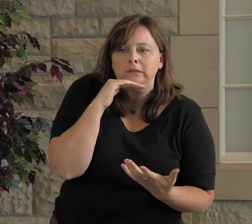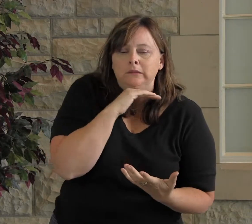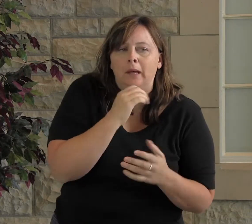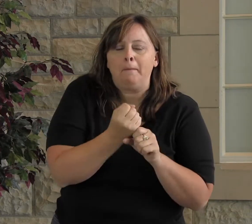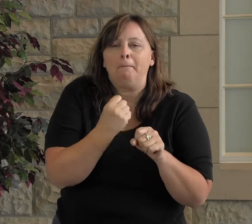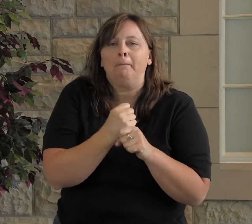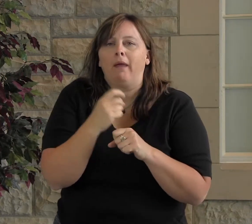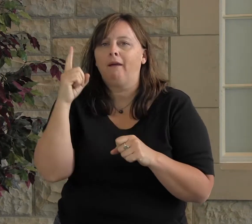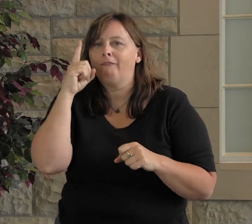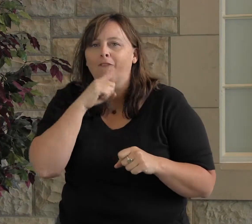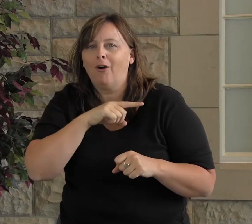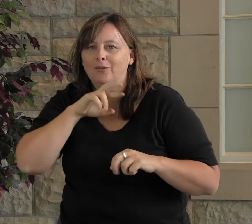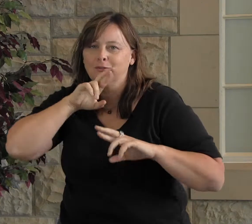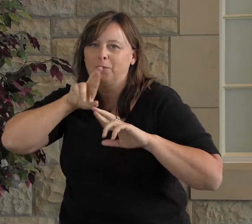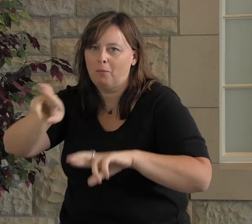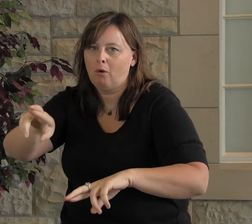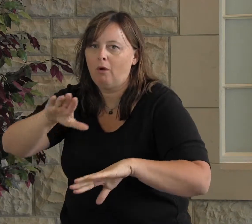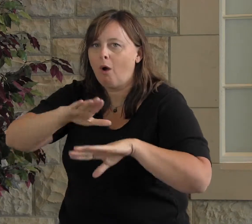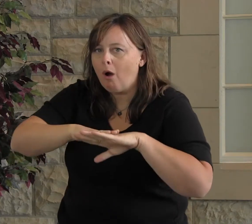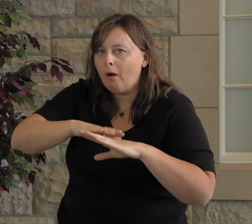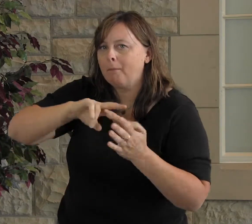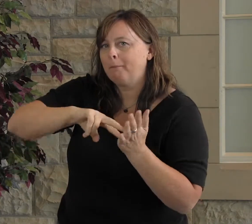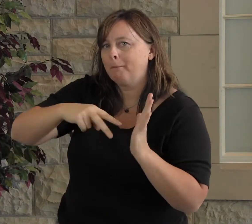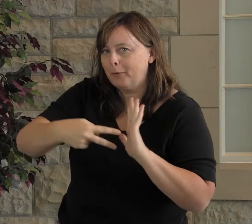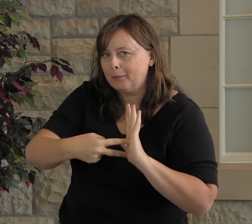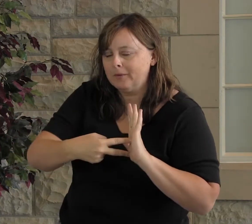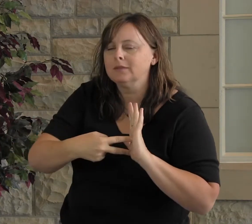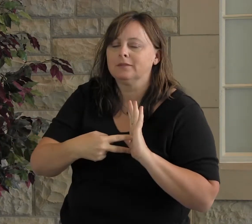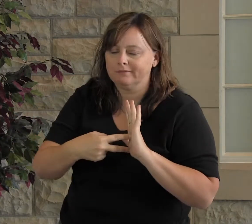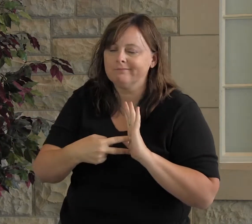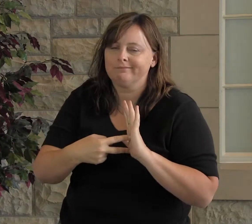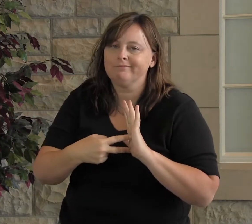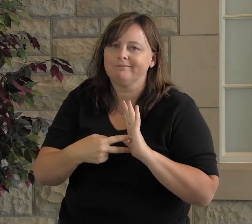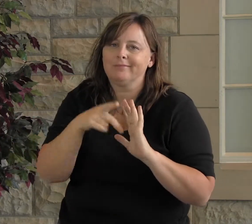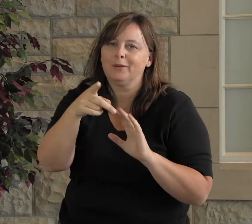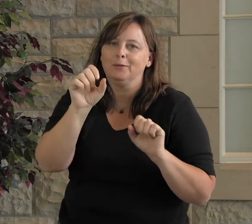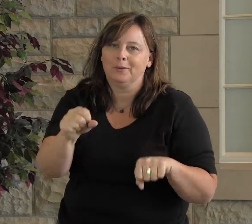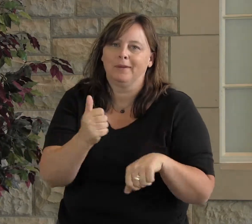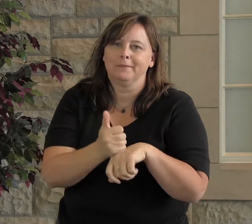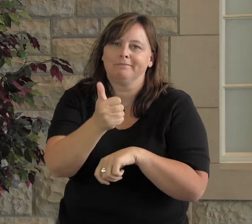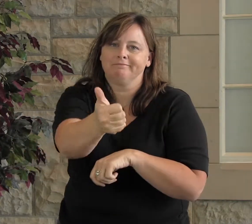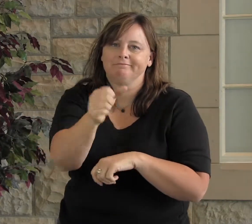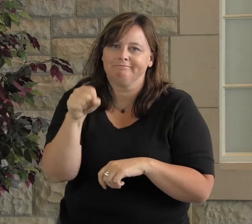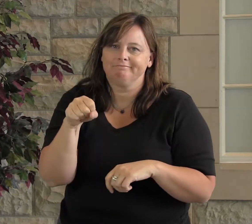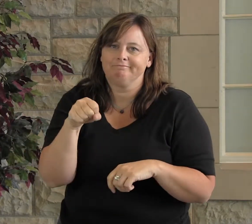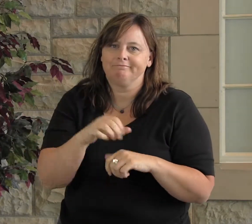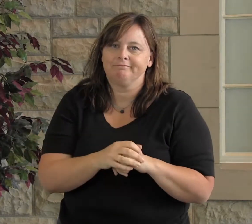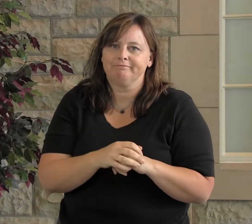report on purpose, then, yes, you could be liable for false reporting.